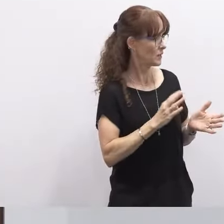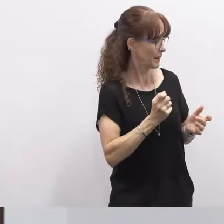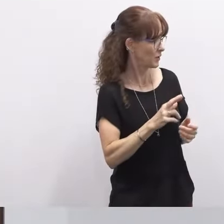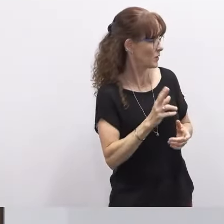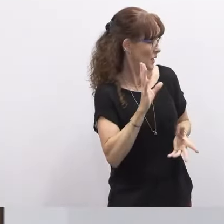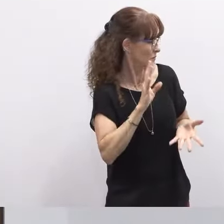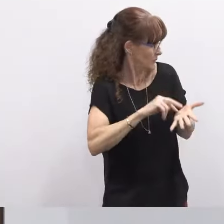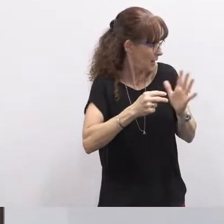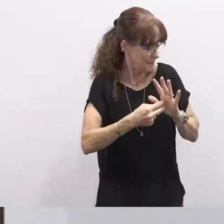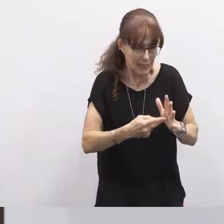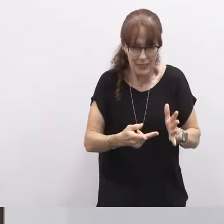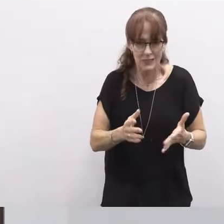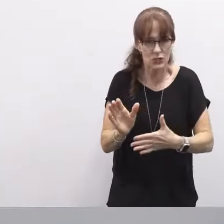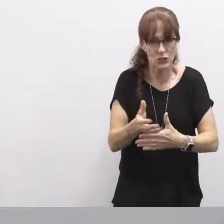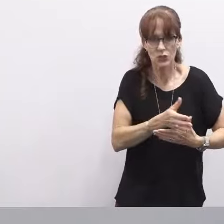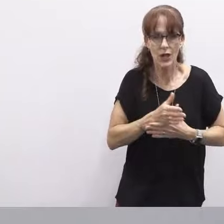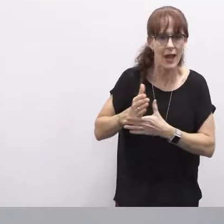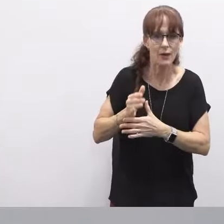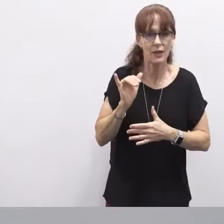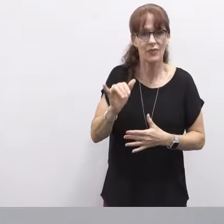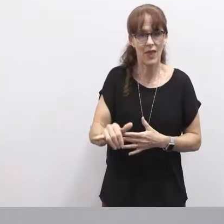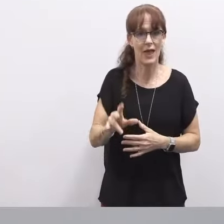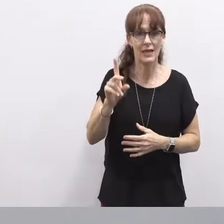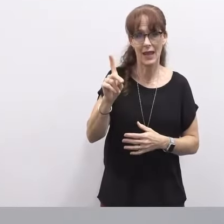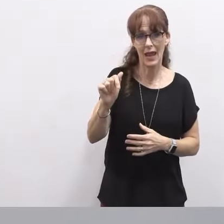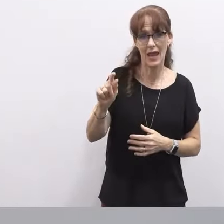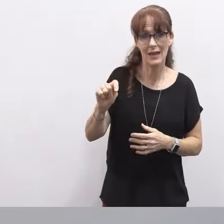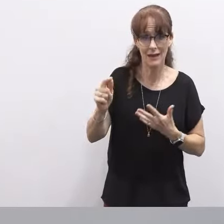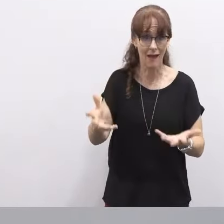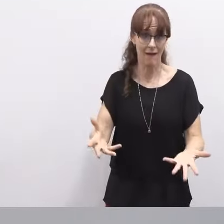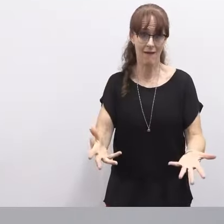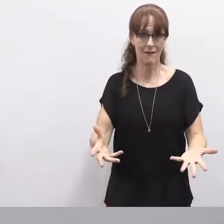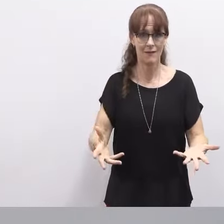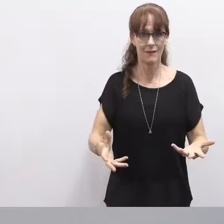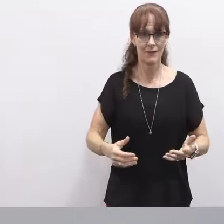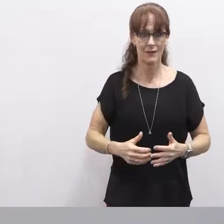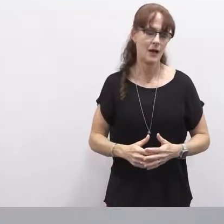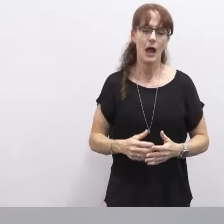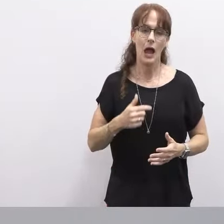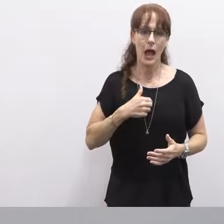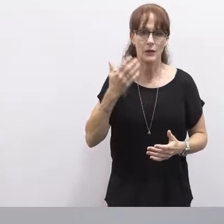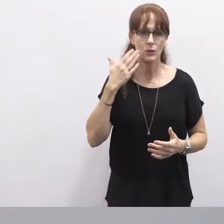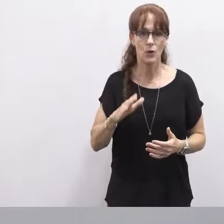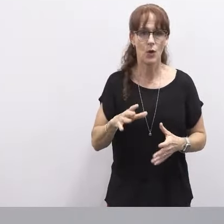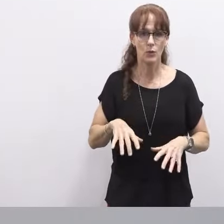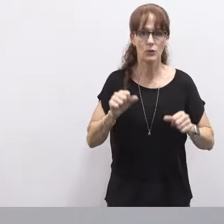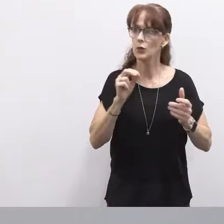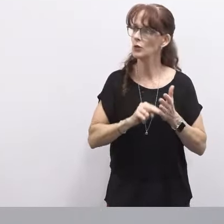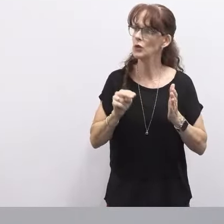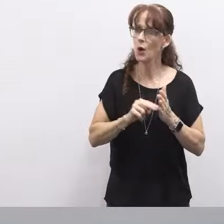in terms of sharing that 'cause that's data. Yeah. - Right. All right, like, I don't know that we took notes at these meetings,